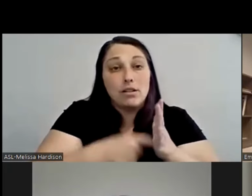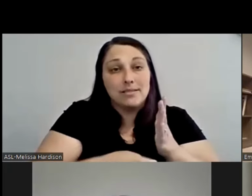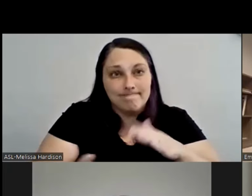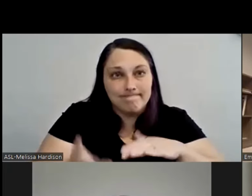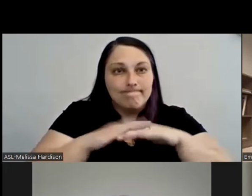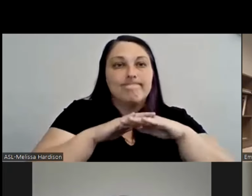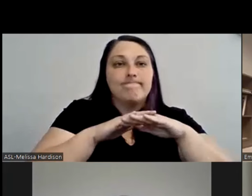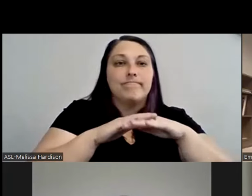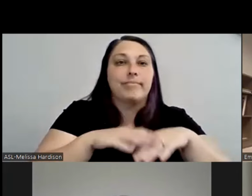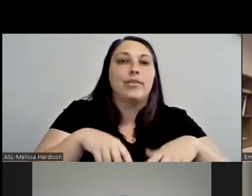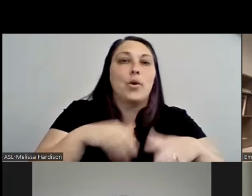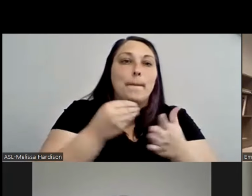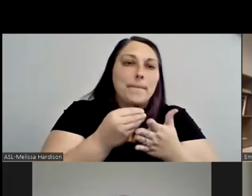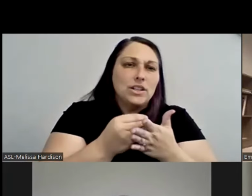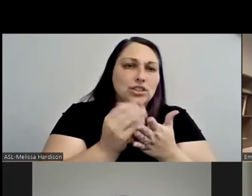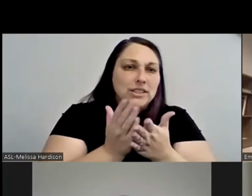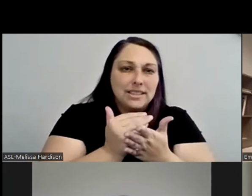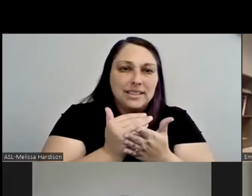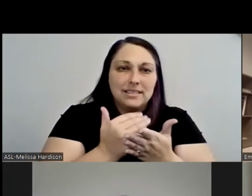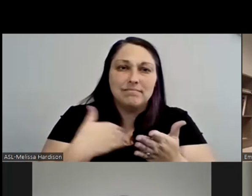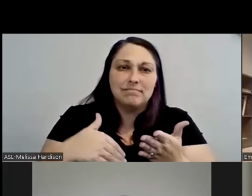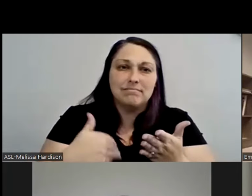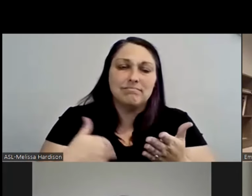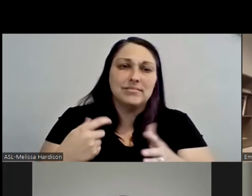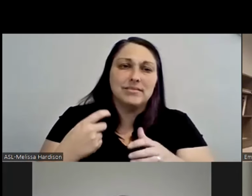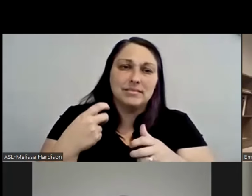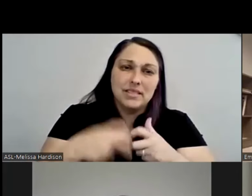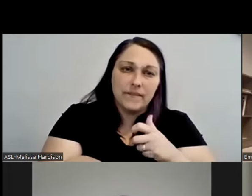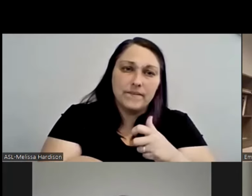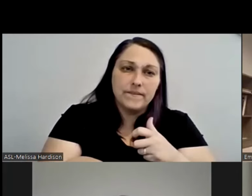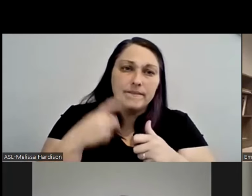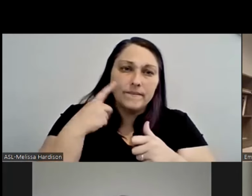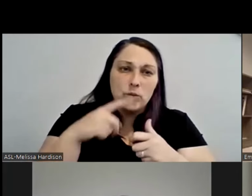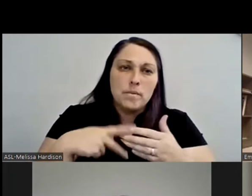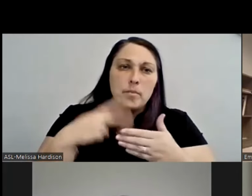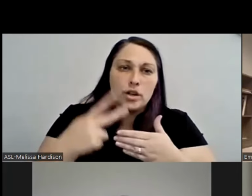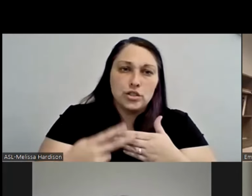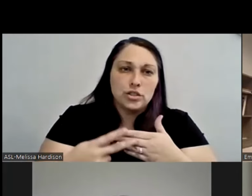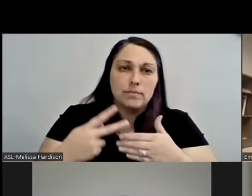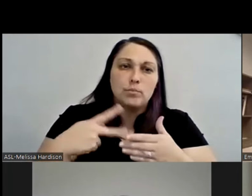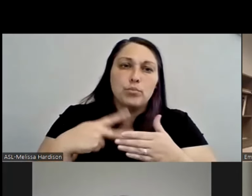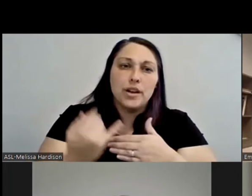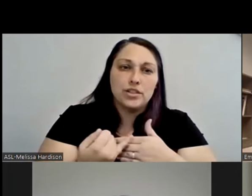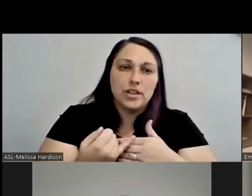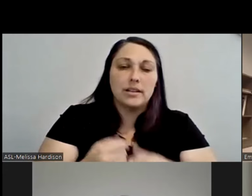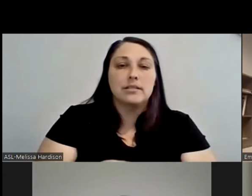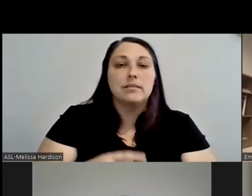Also, I would say different professionals are involved in each one of these steps.